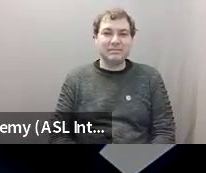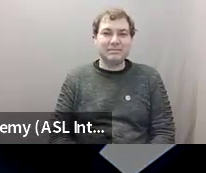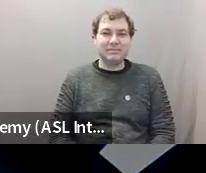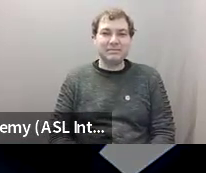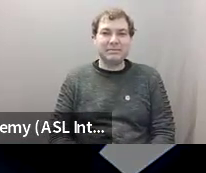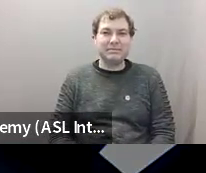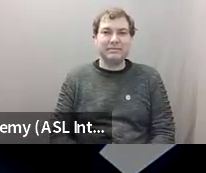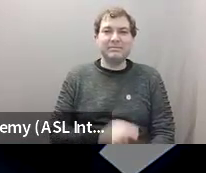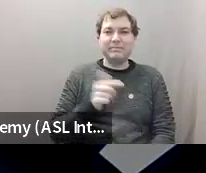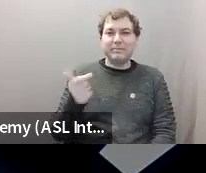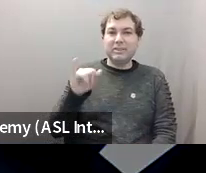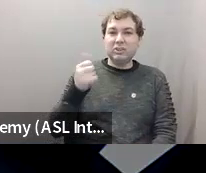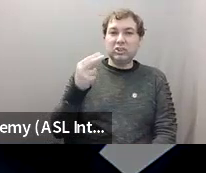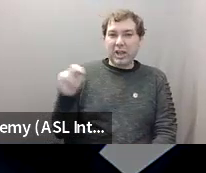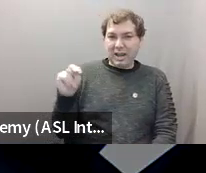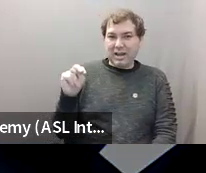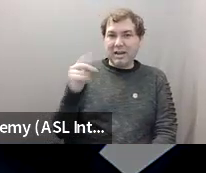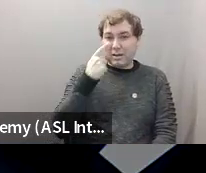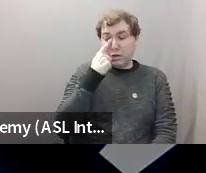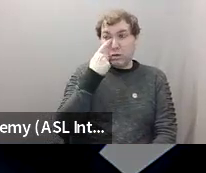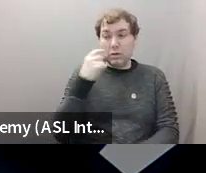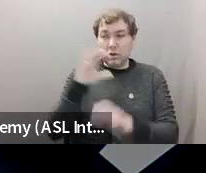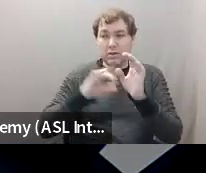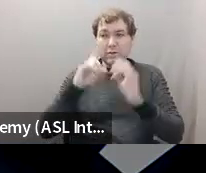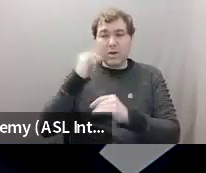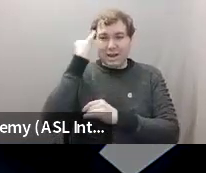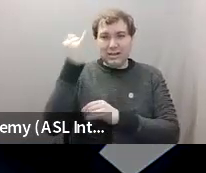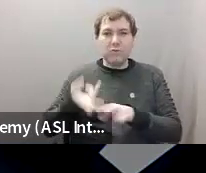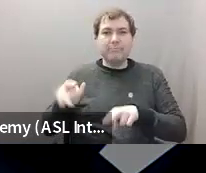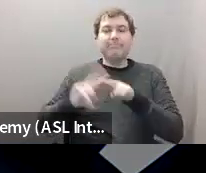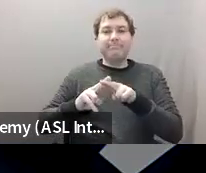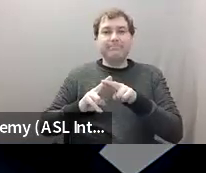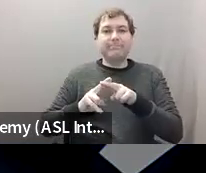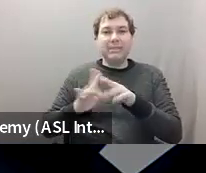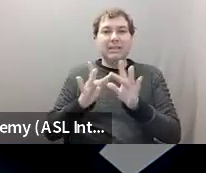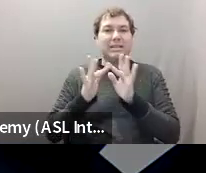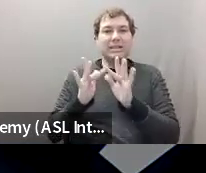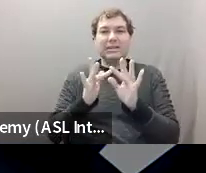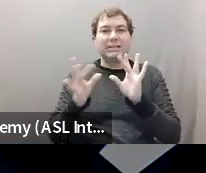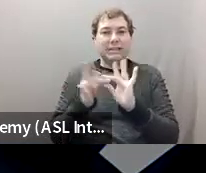Linda Pogue: And it was Jen, too, who was looking for ideas, for increasing connections with people. Right? Jen.